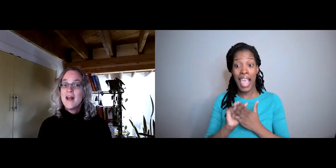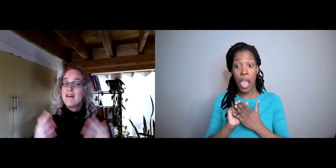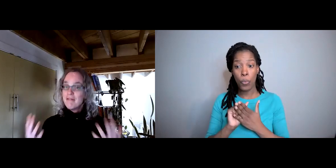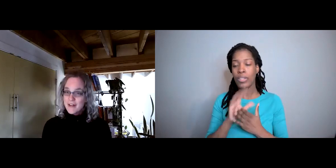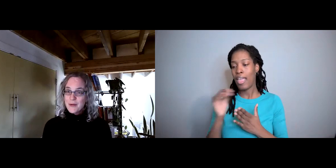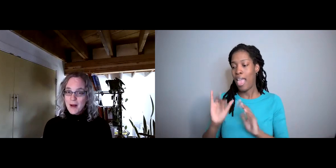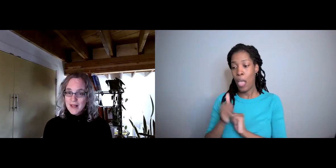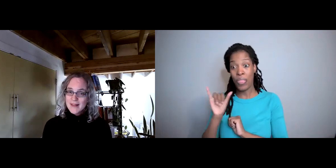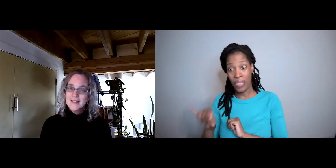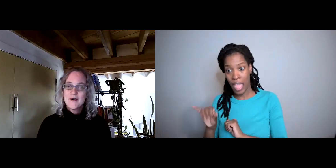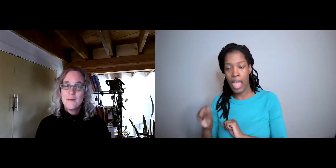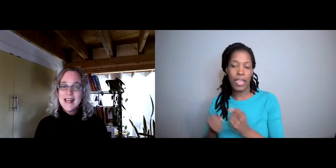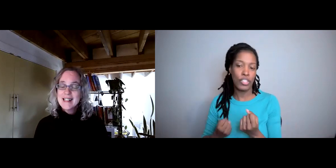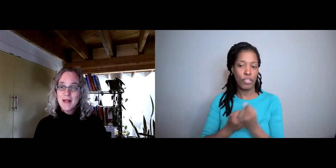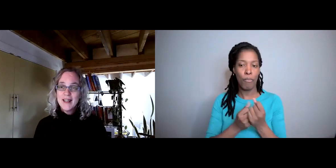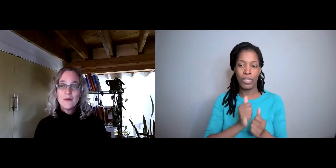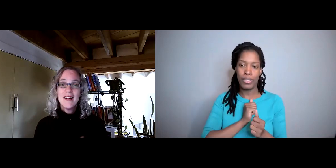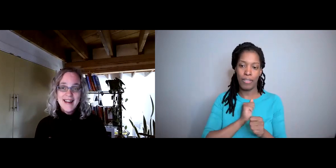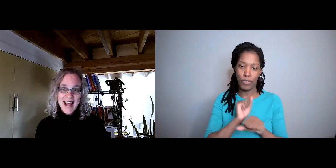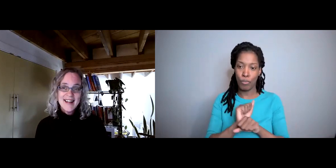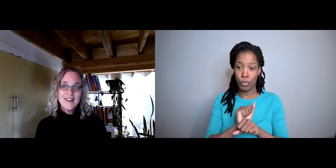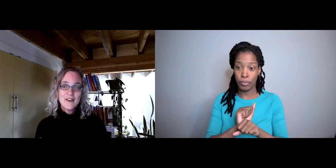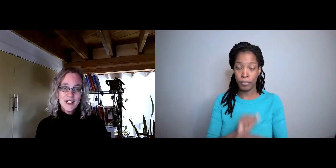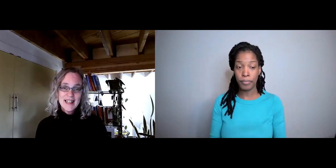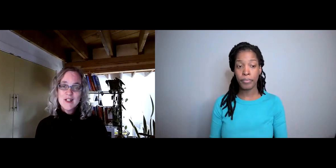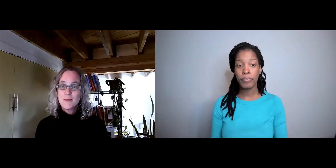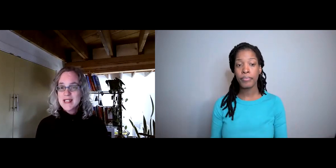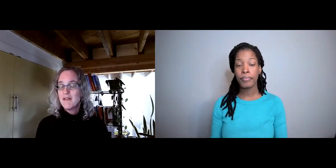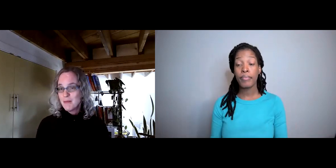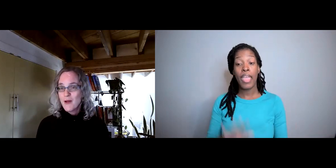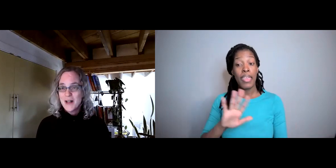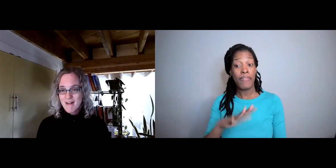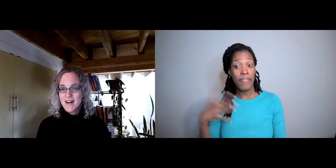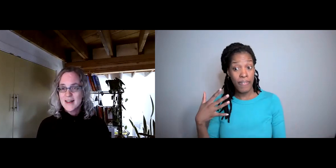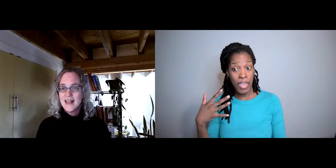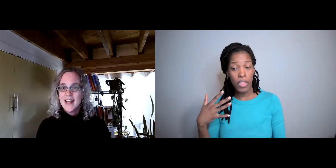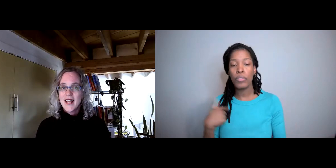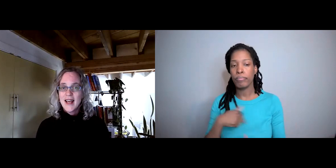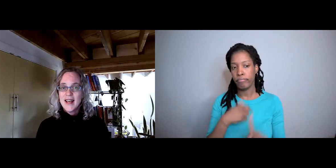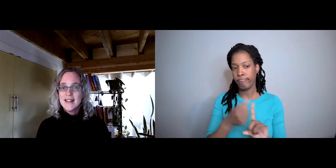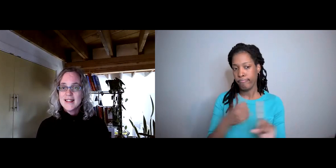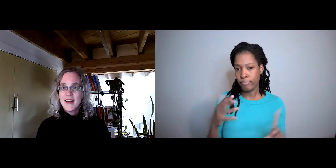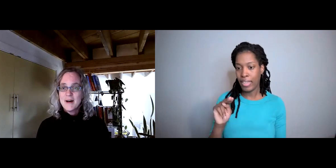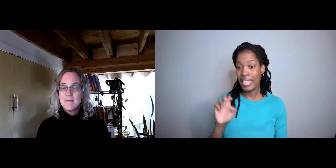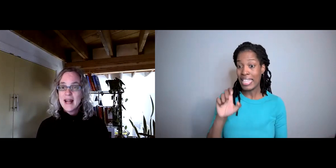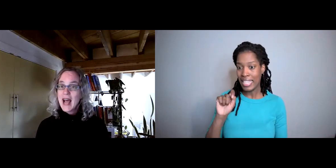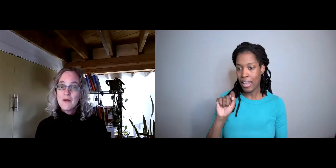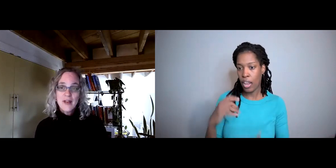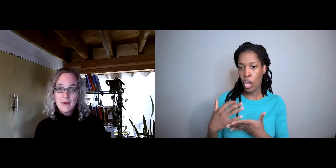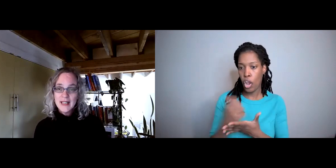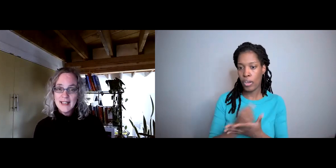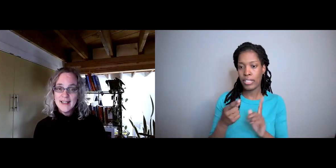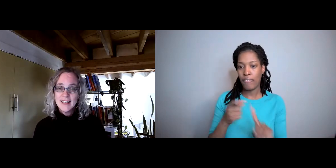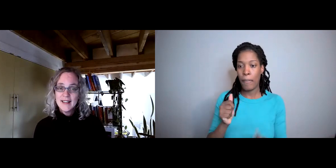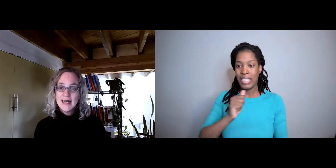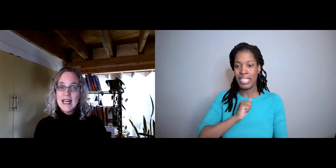The fifth webinar, we explained what net earnings from self employment are, and and how they're calculated.